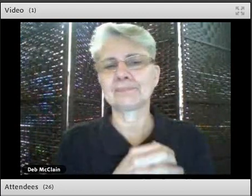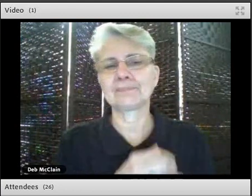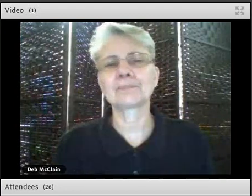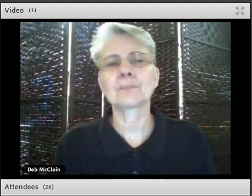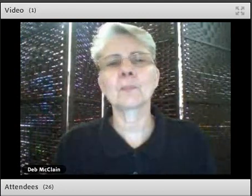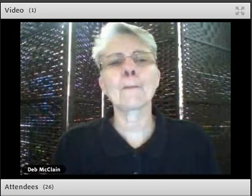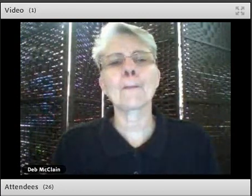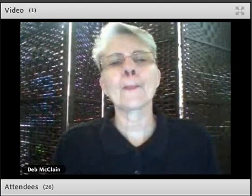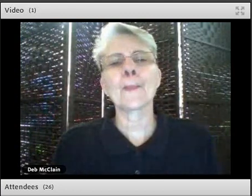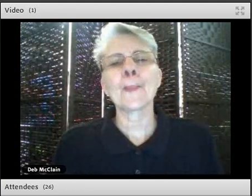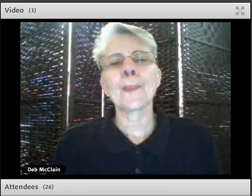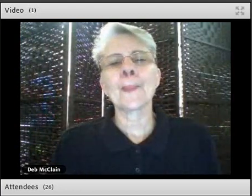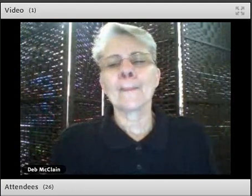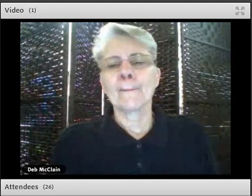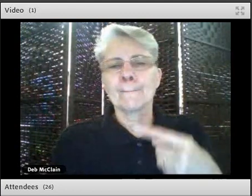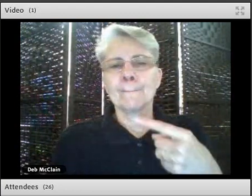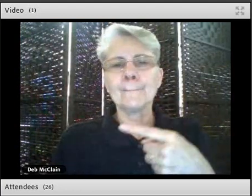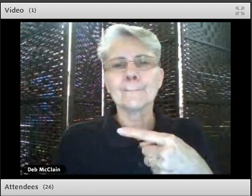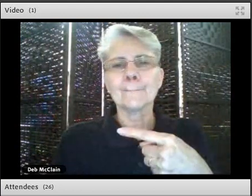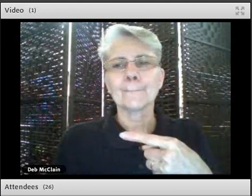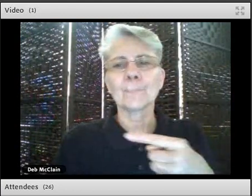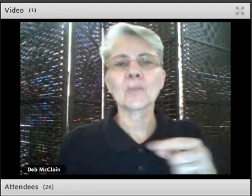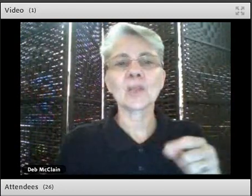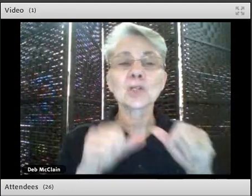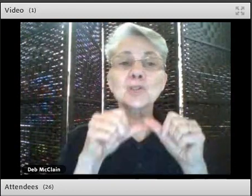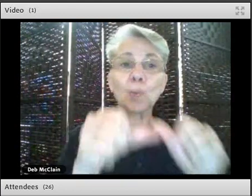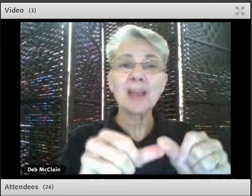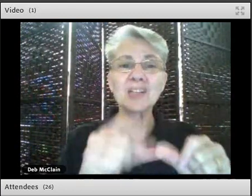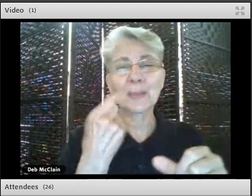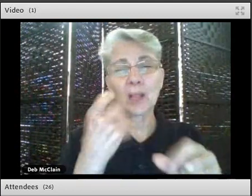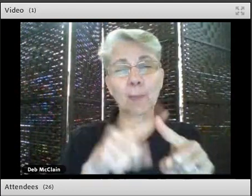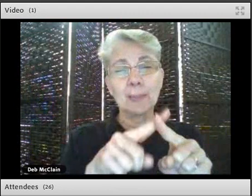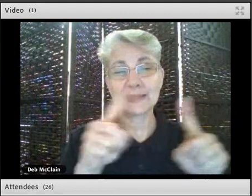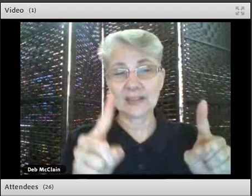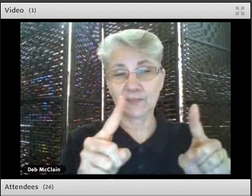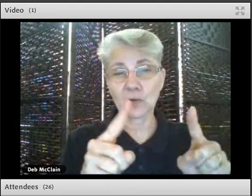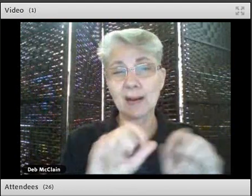we'll see duration presented on the information on the website,